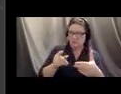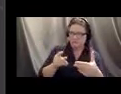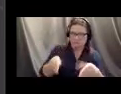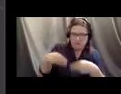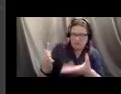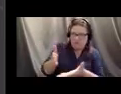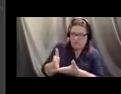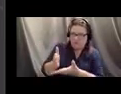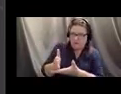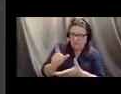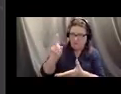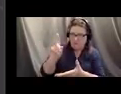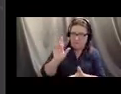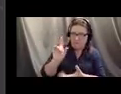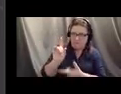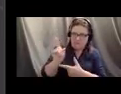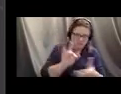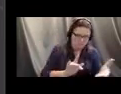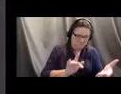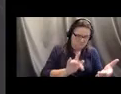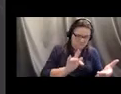Give me just one moment.